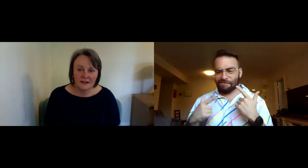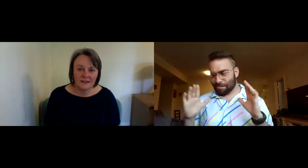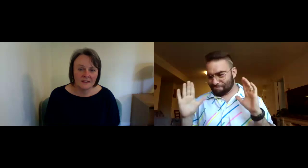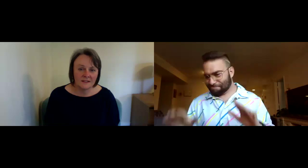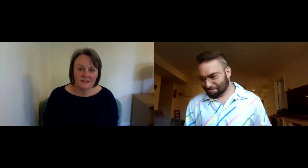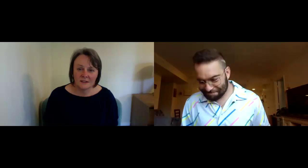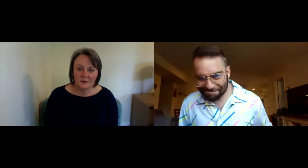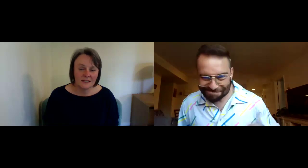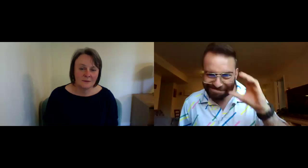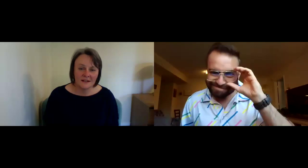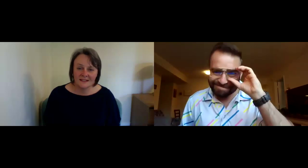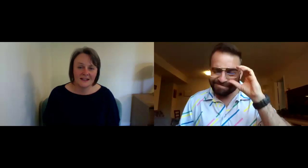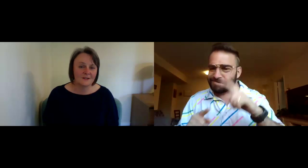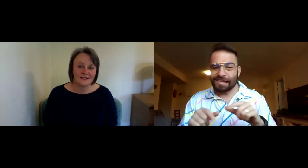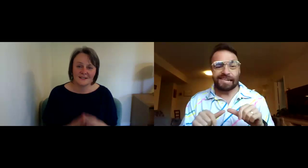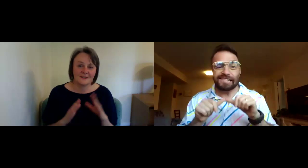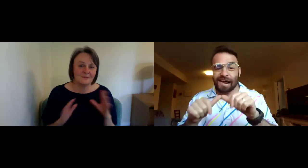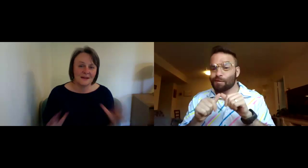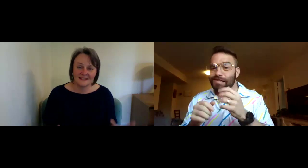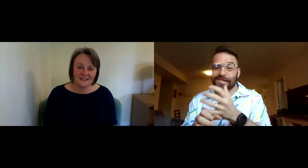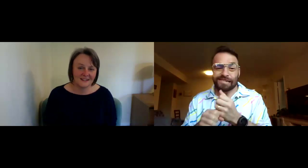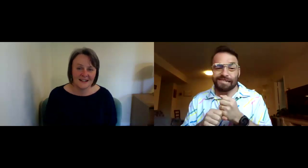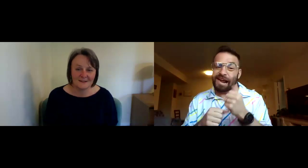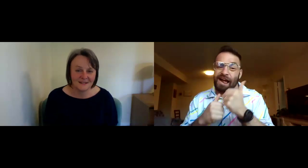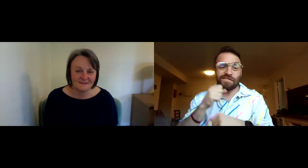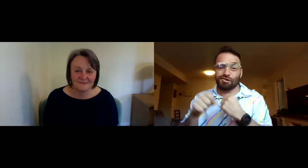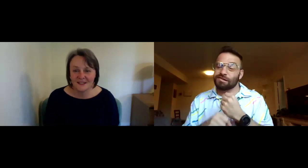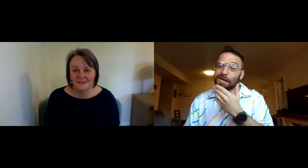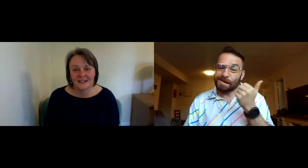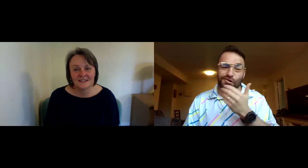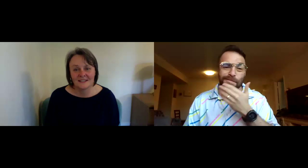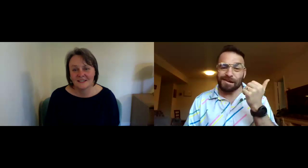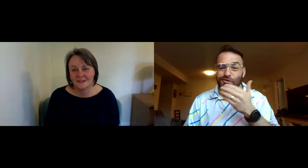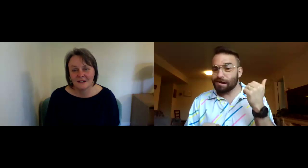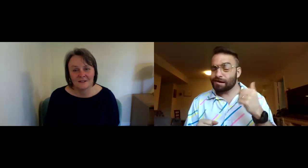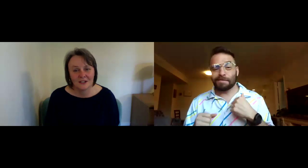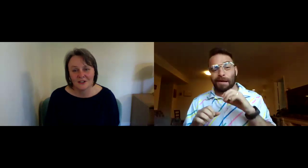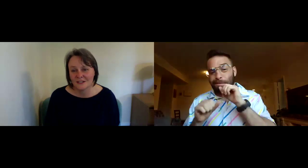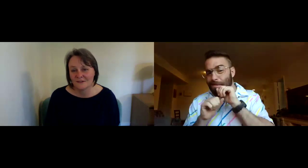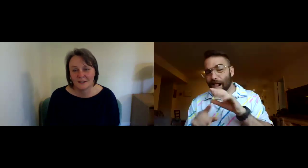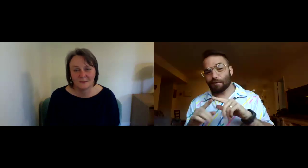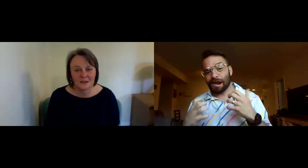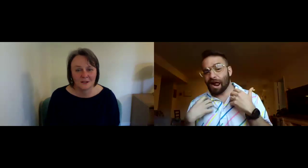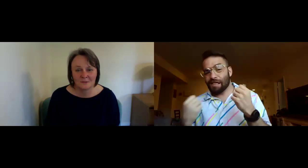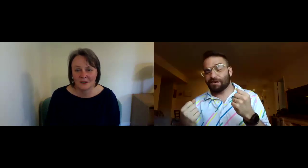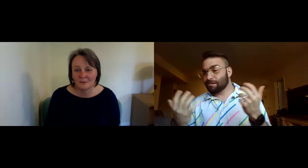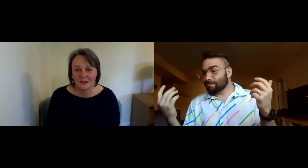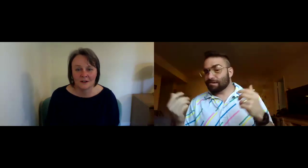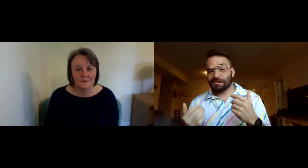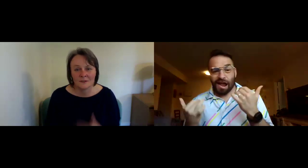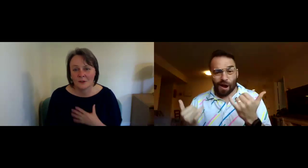the gift of life. And then just going into Boston. That was just the best that could happen. So I continue every year just feeling better and better and better. I am so